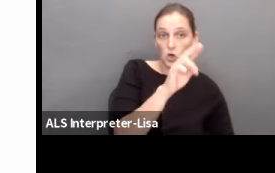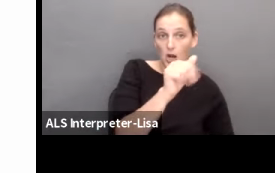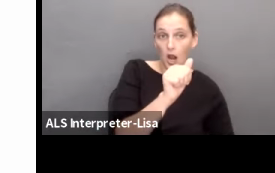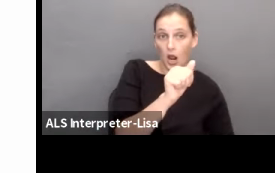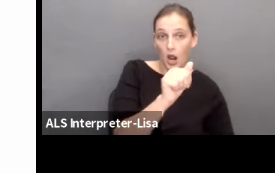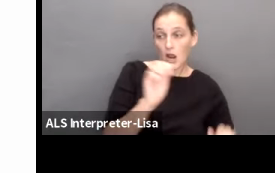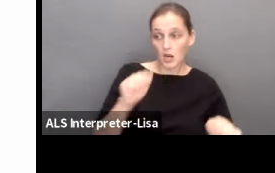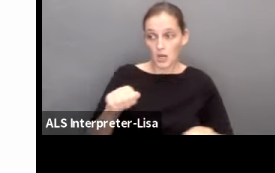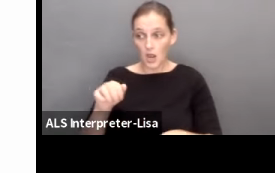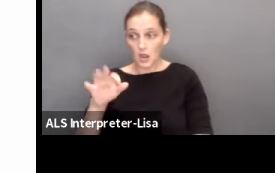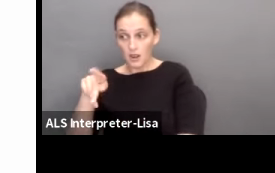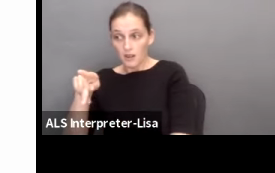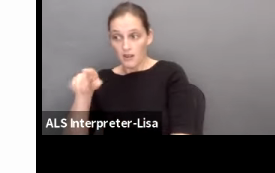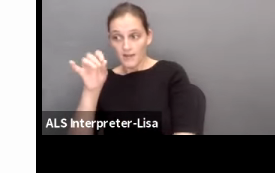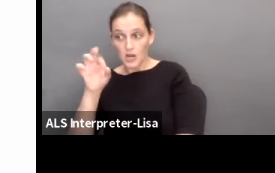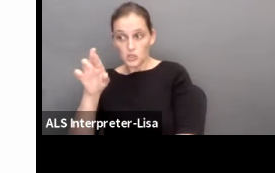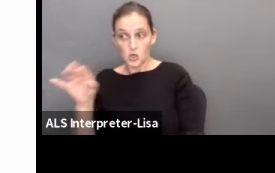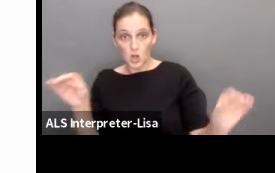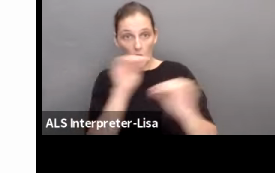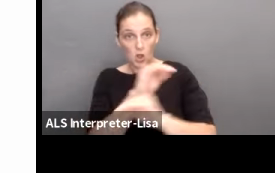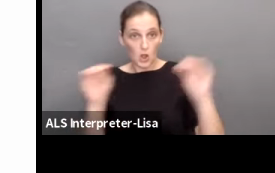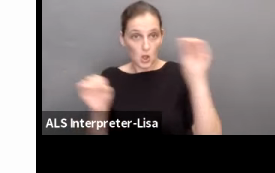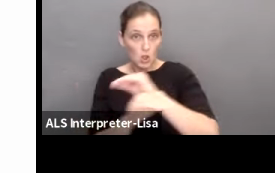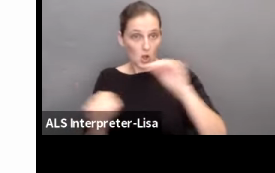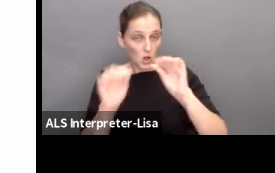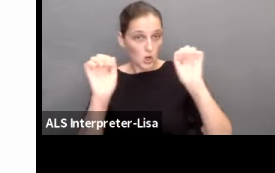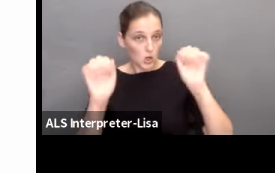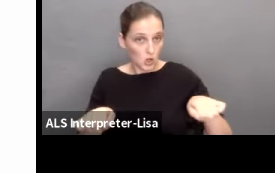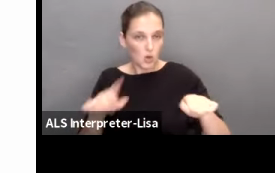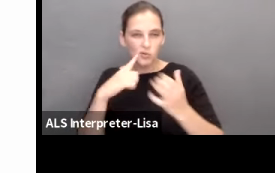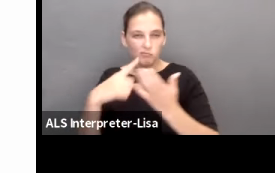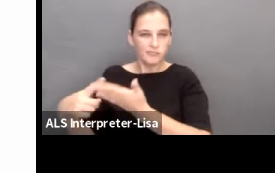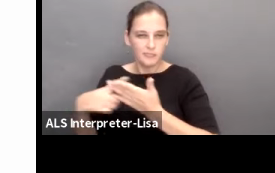Pfizer, or if you got two Pfizer doses, could you get a booster in Moderna. And then we'll